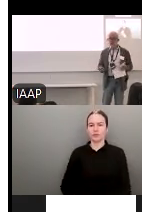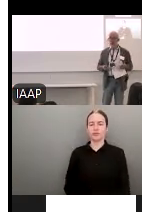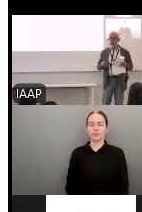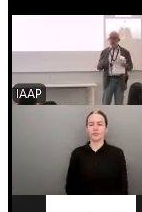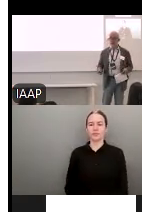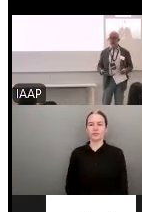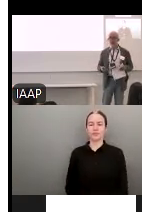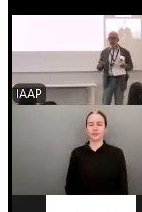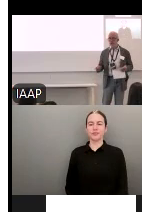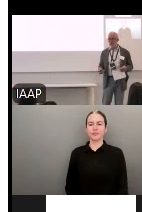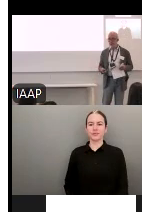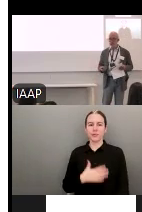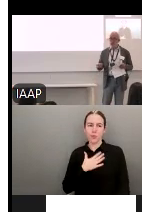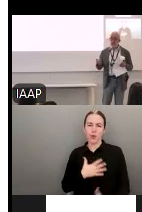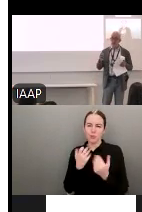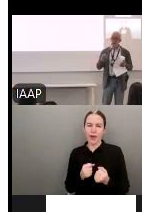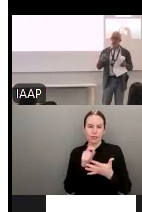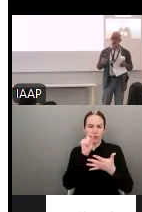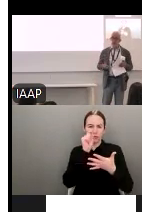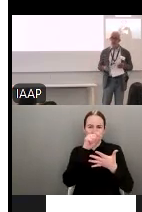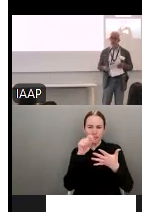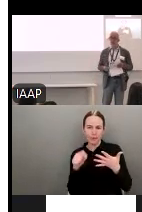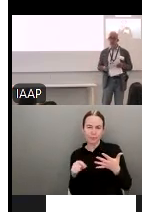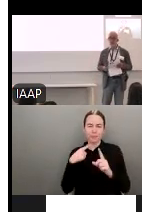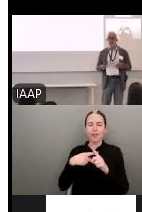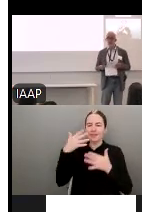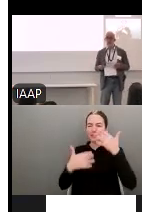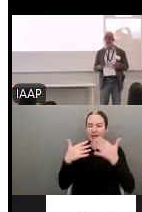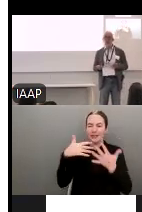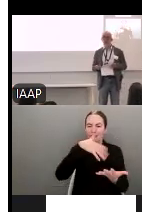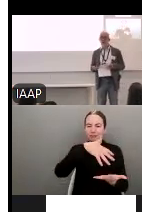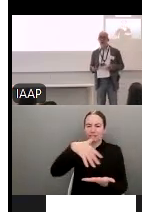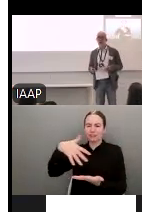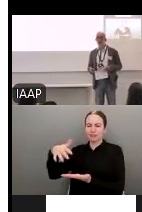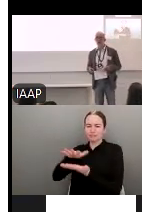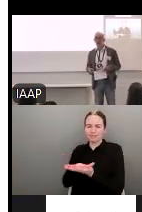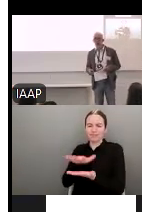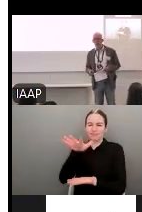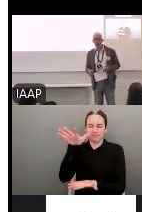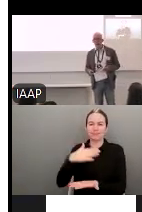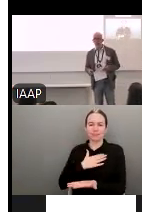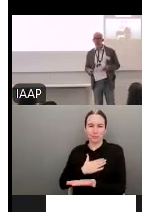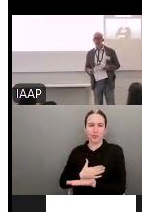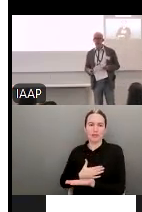by indicators and data, I noticed one of the focus would be there. And also, article nine, which is,